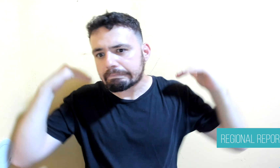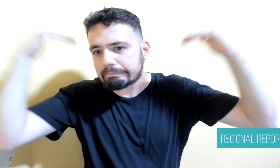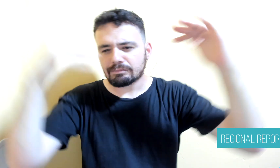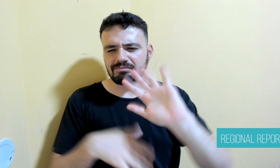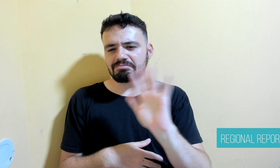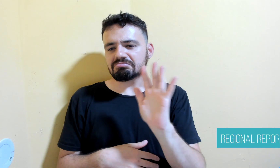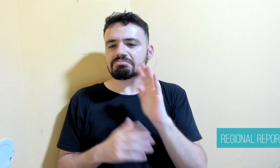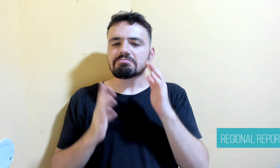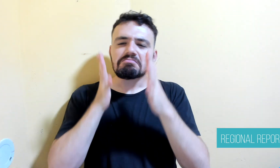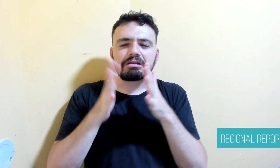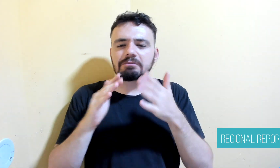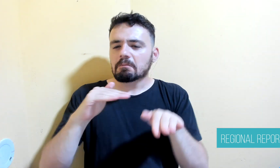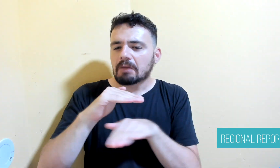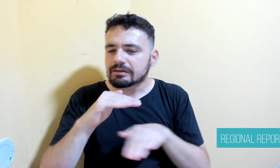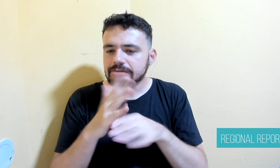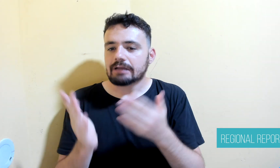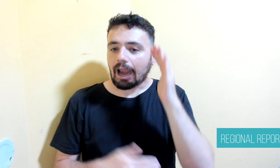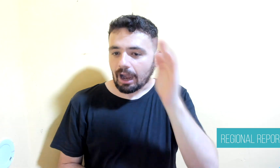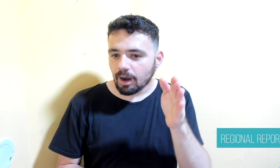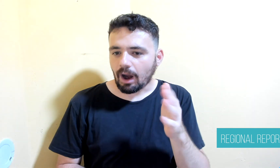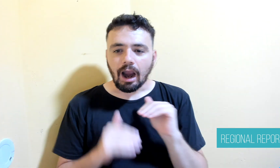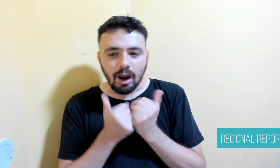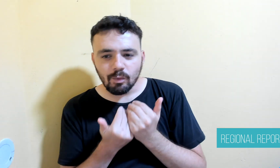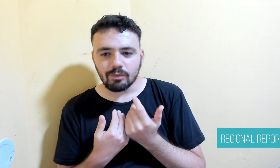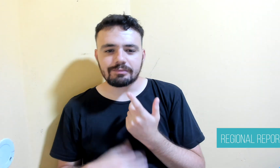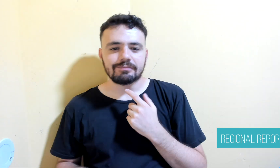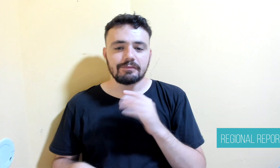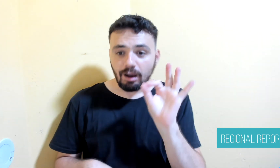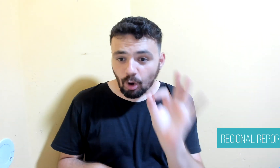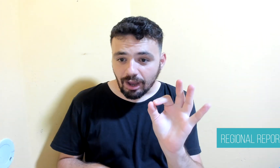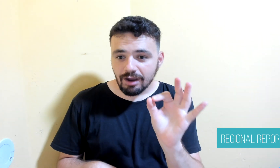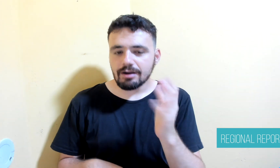the Miraflores night watch team received a workshop